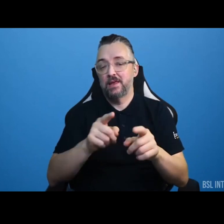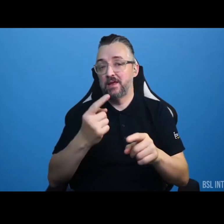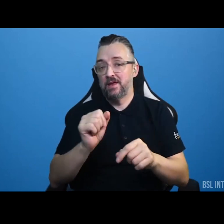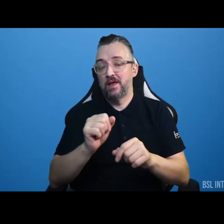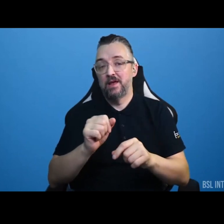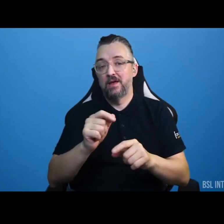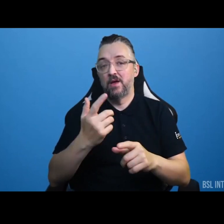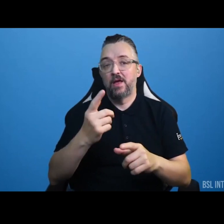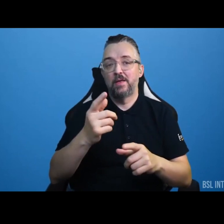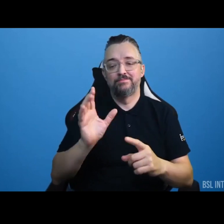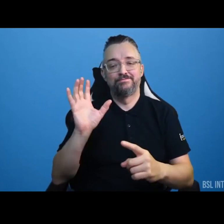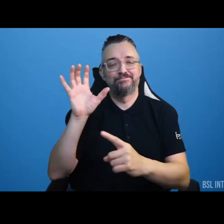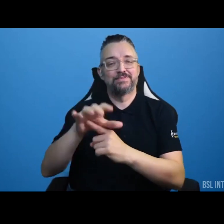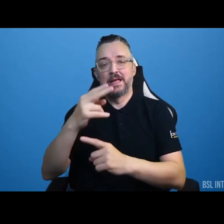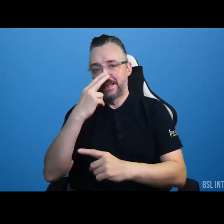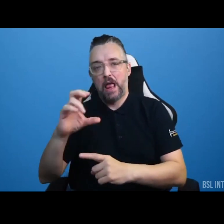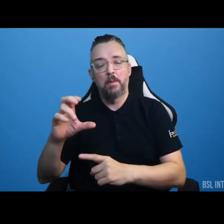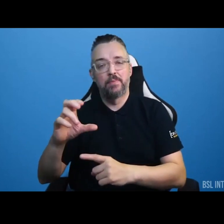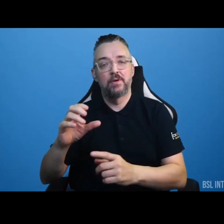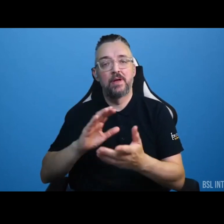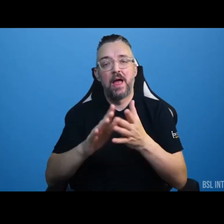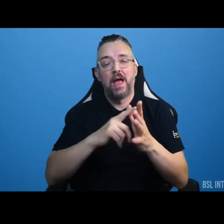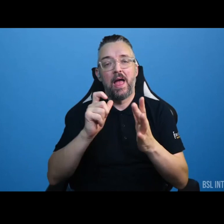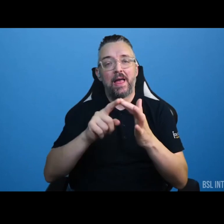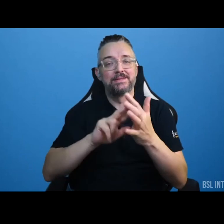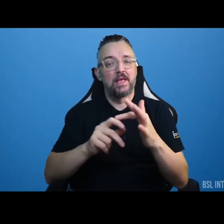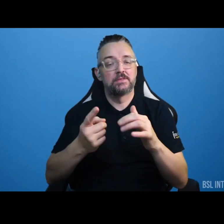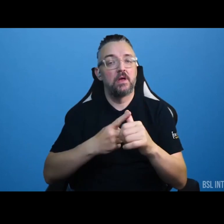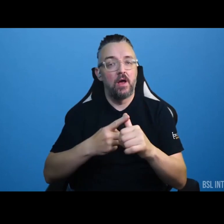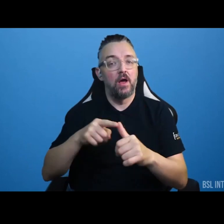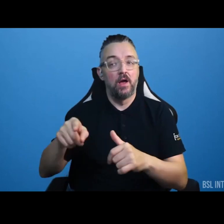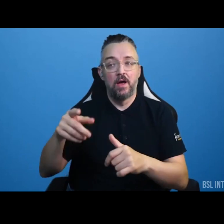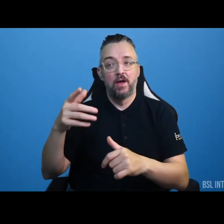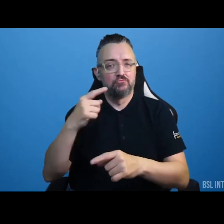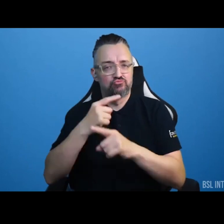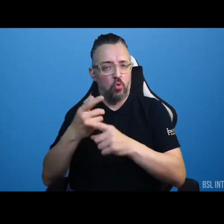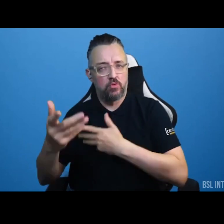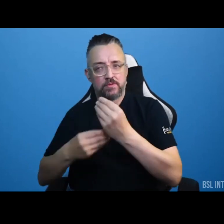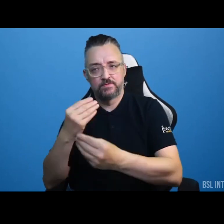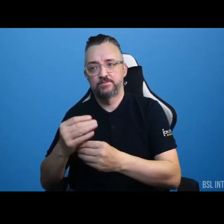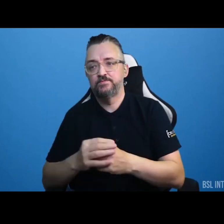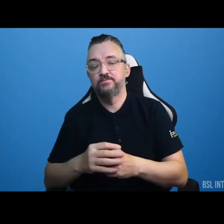the Hacienda, which is currently featuring in our Night Fever exhibition. Ben will be joined by photographer